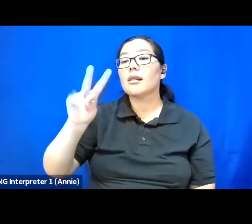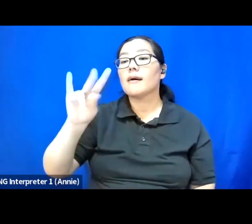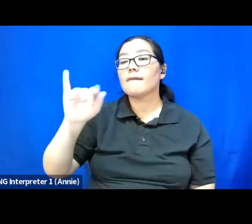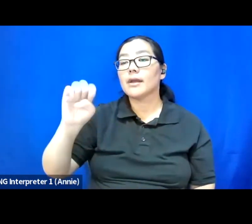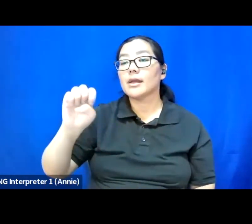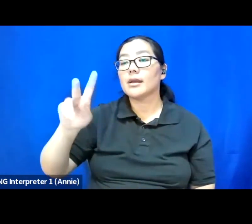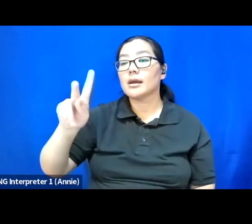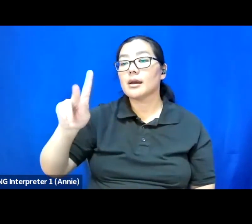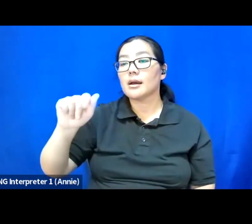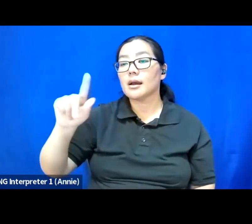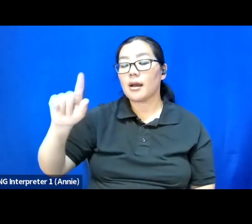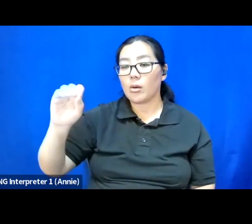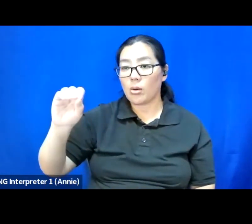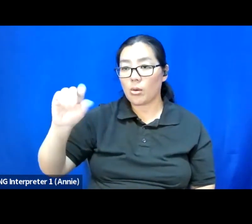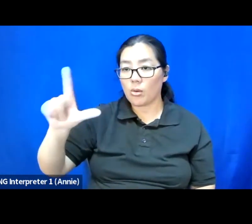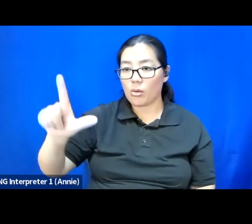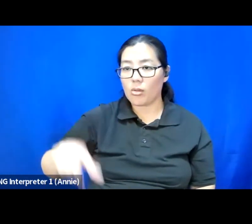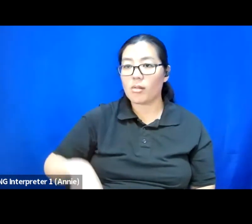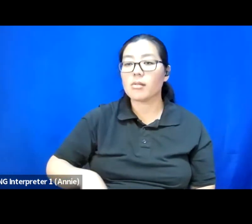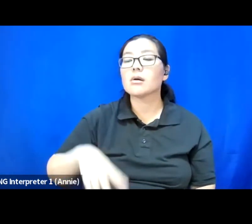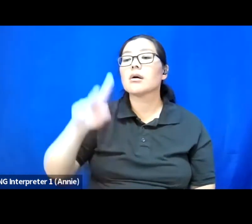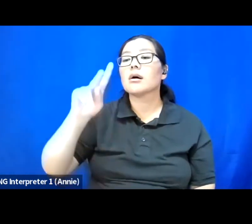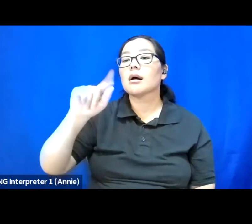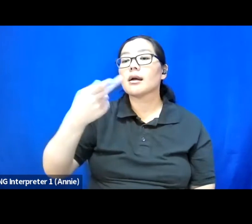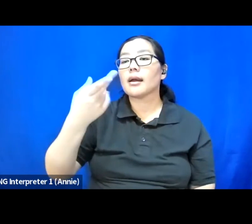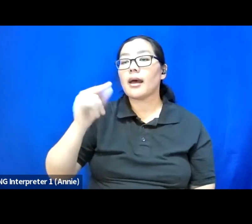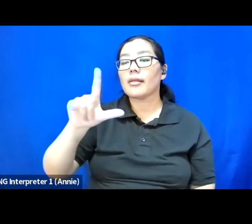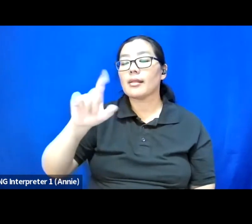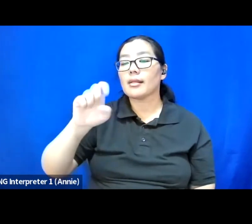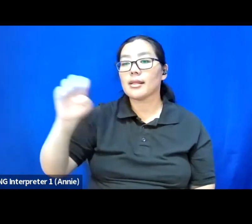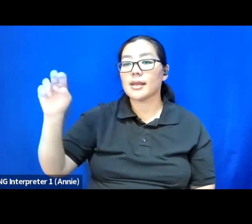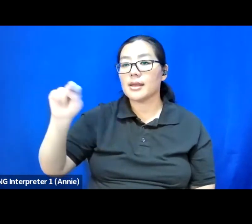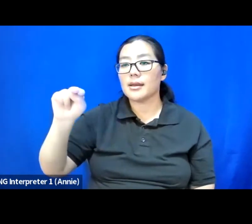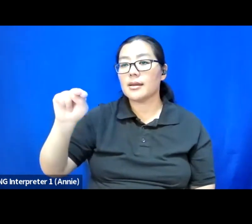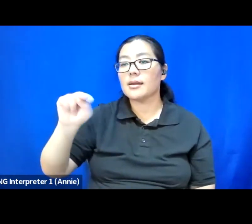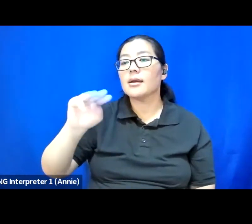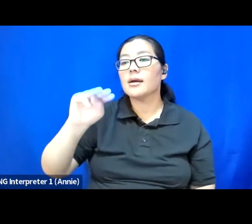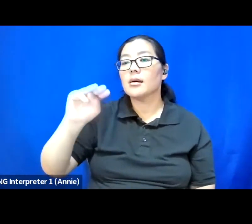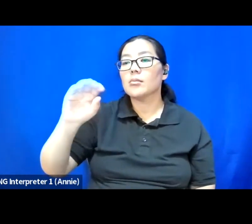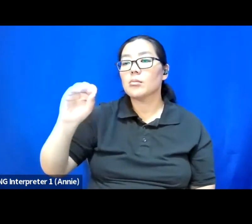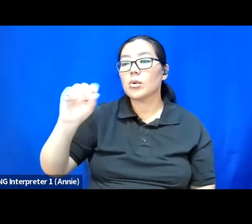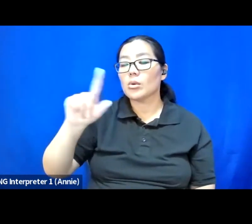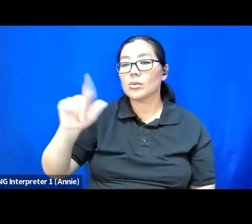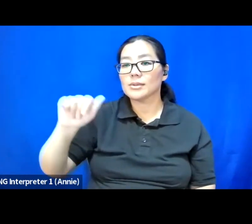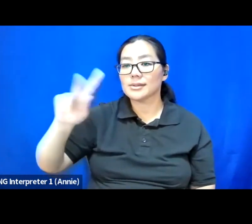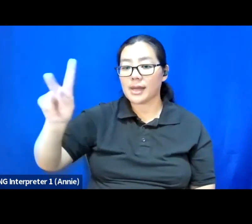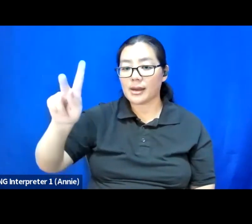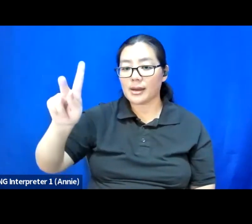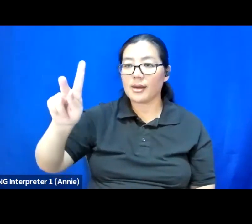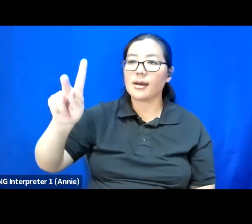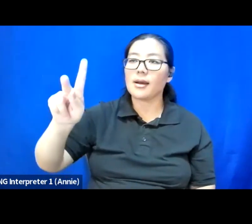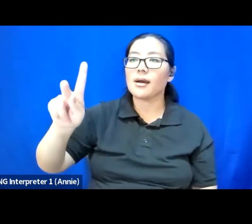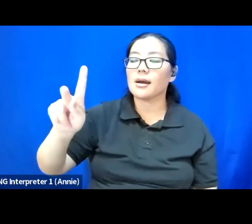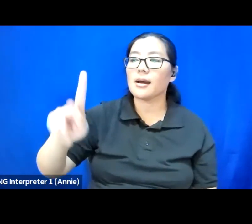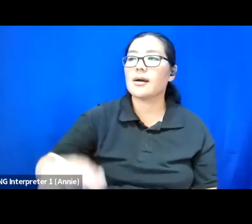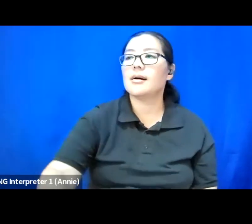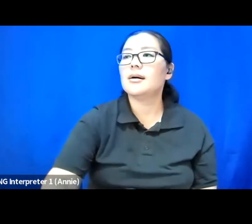in the chat, and there is a form that you can fill out to provide your information.